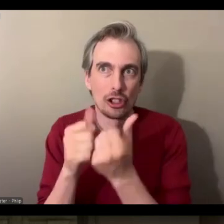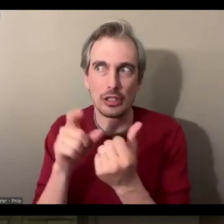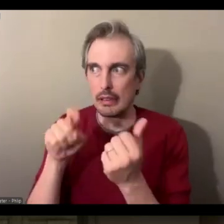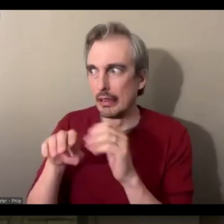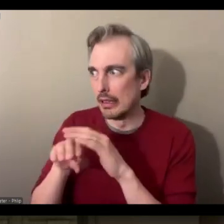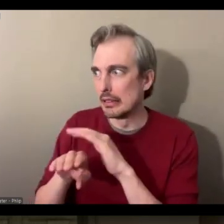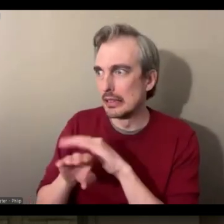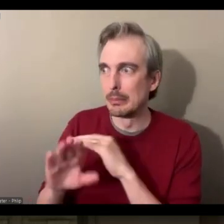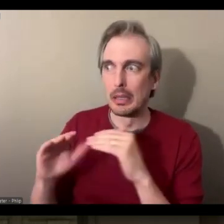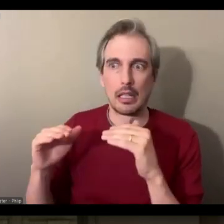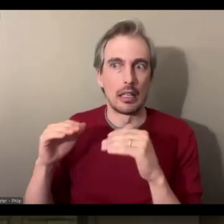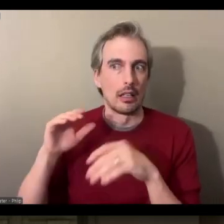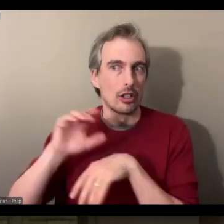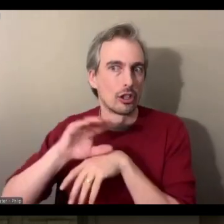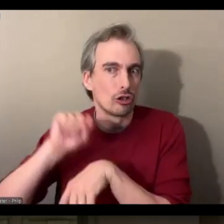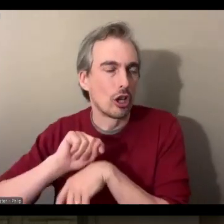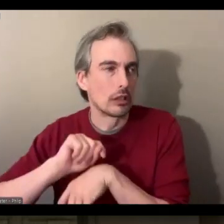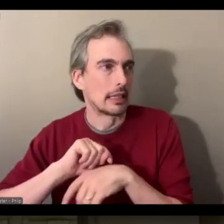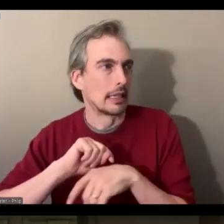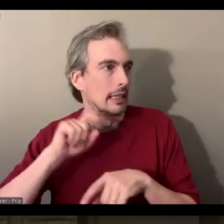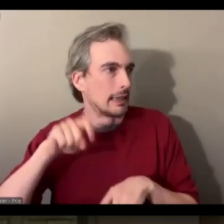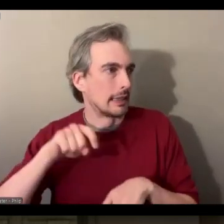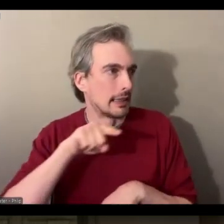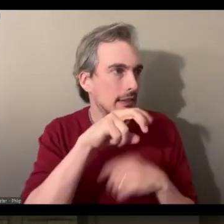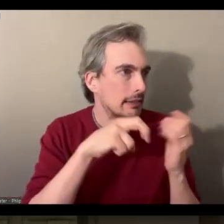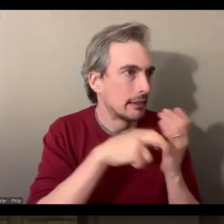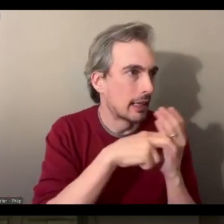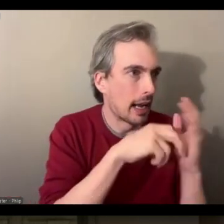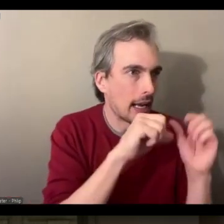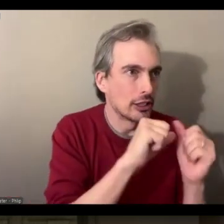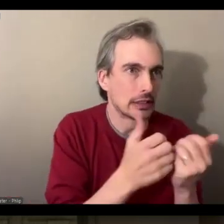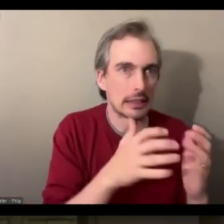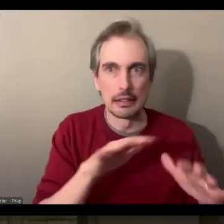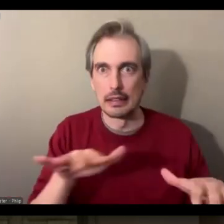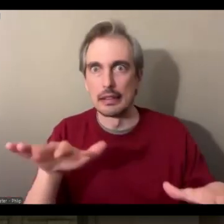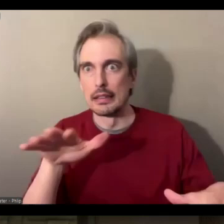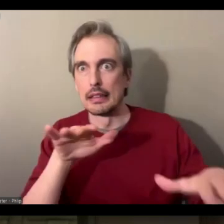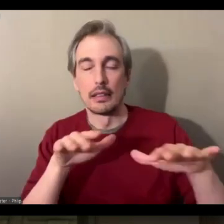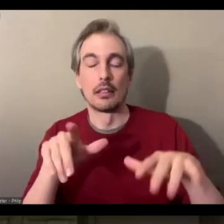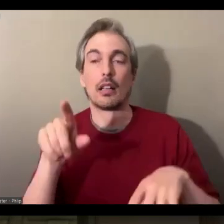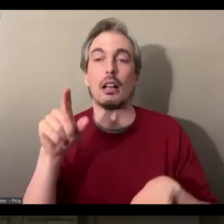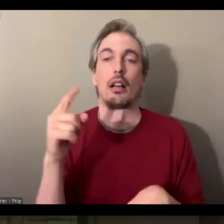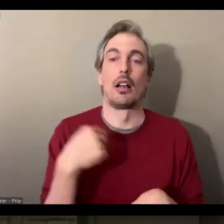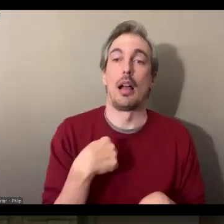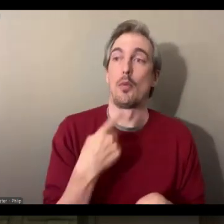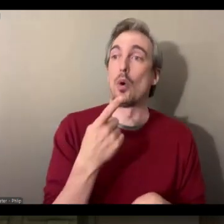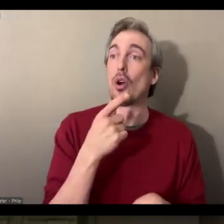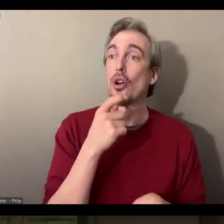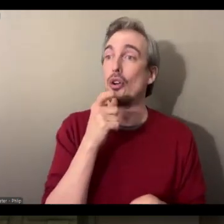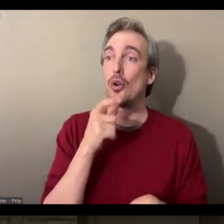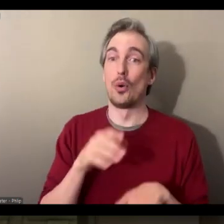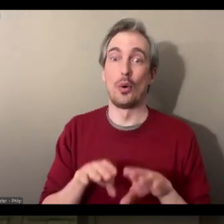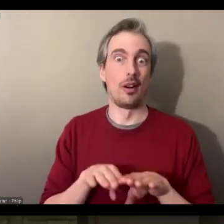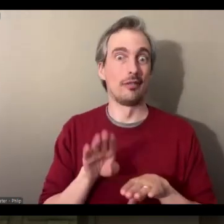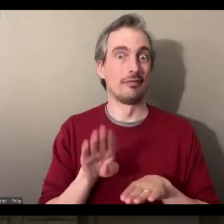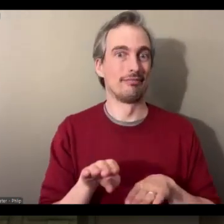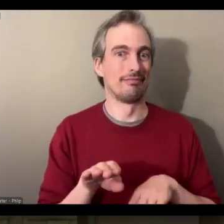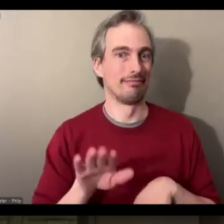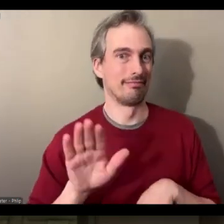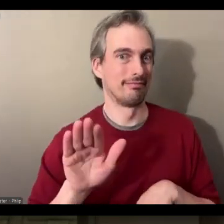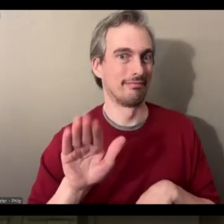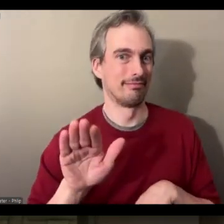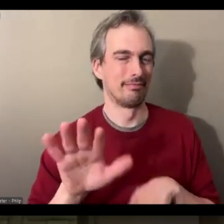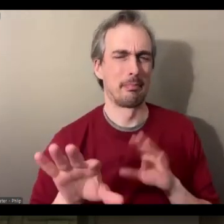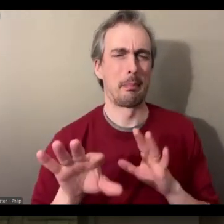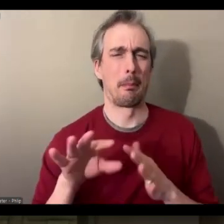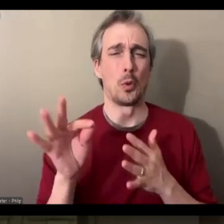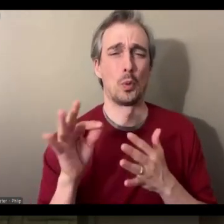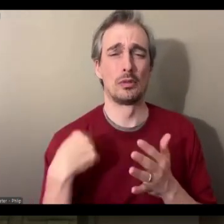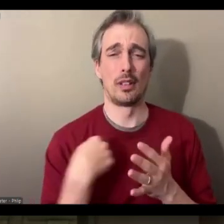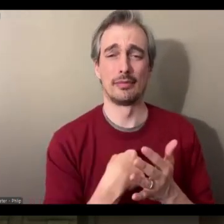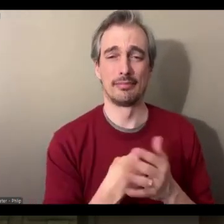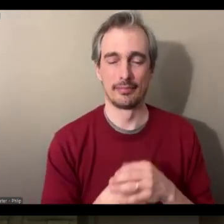jumps in at that stage and says... Choose us. And I'm really lucky at Substrakt to be in that role.